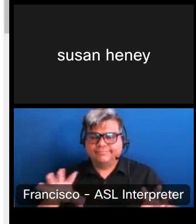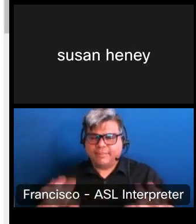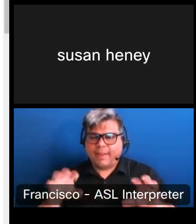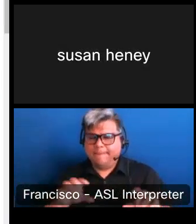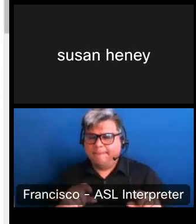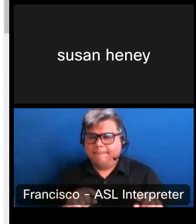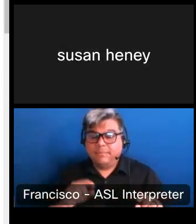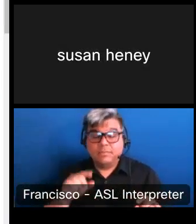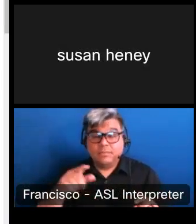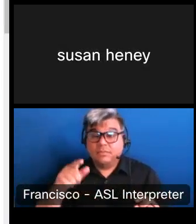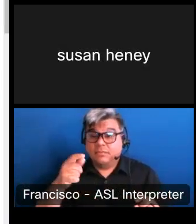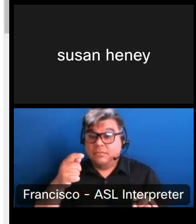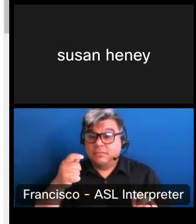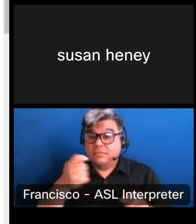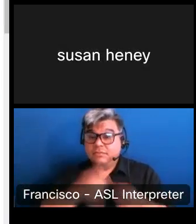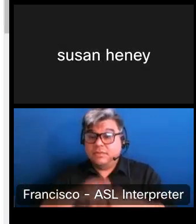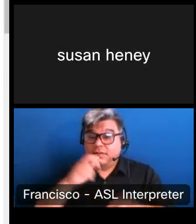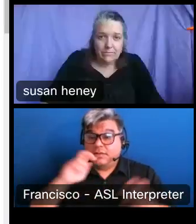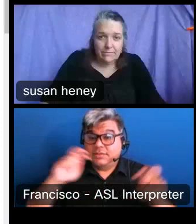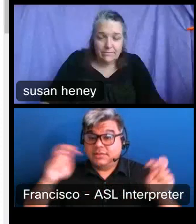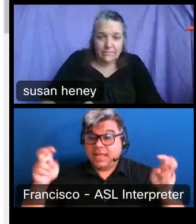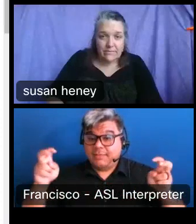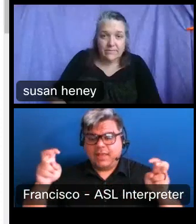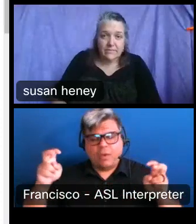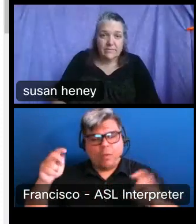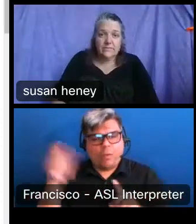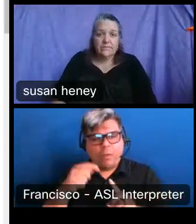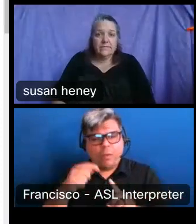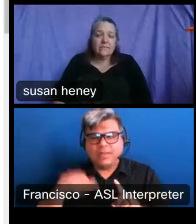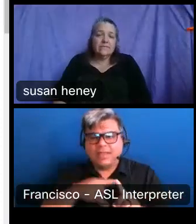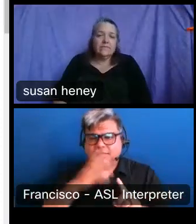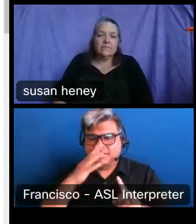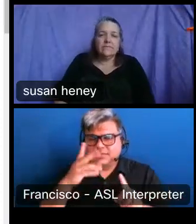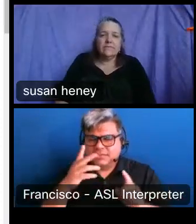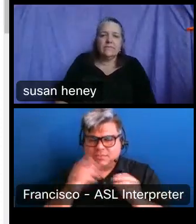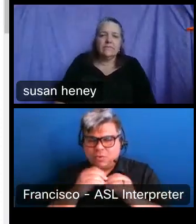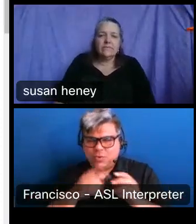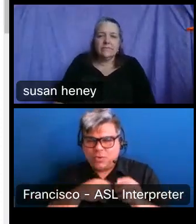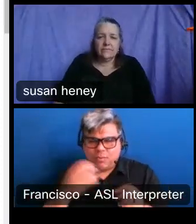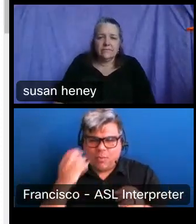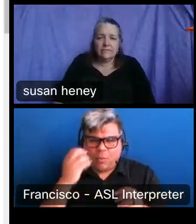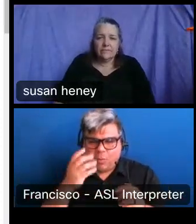remember the topics are the areas in the darker in the bold, and if I select topics and if I